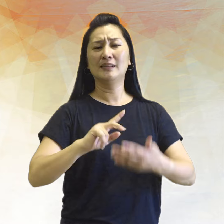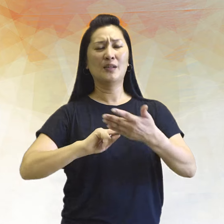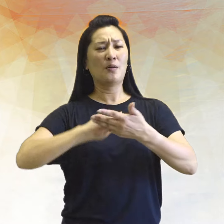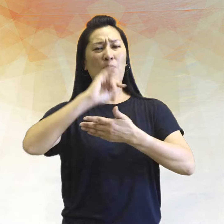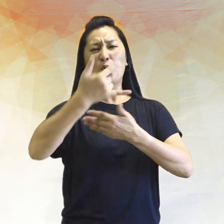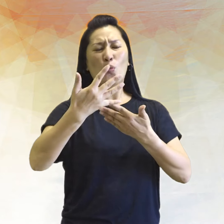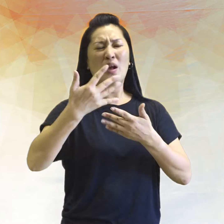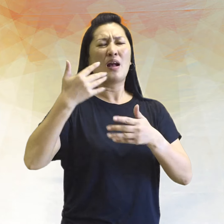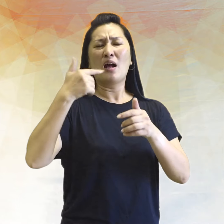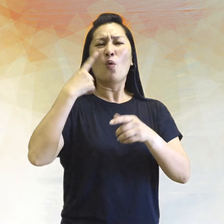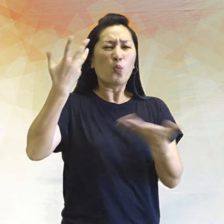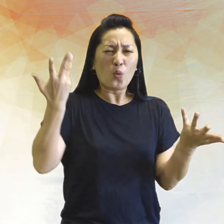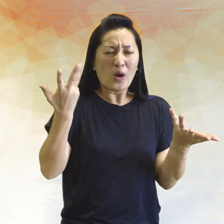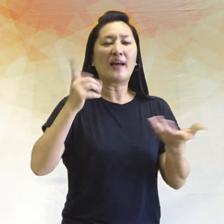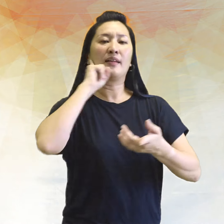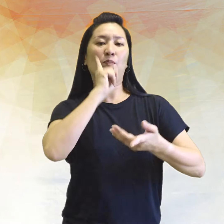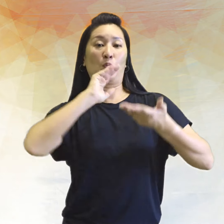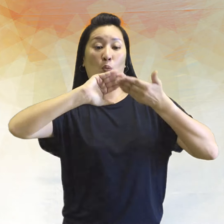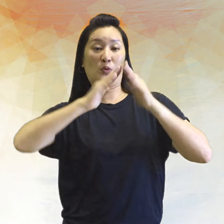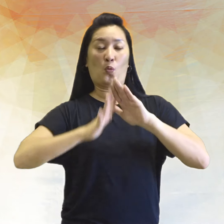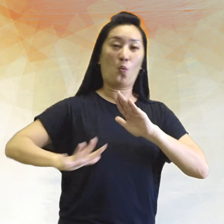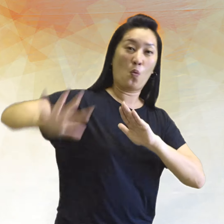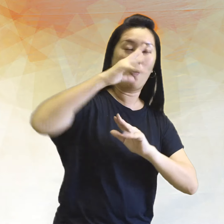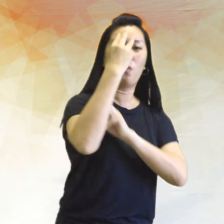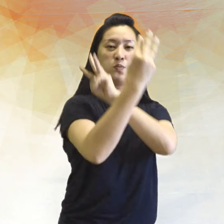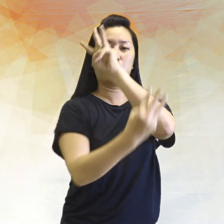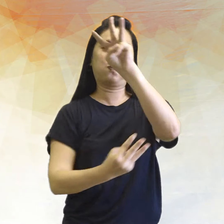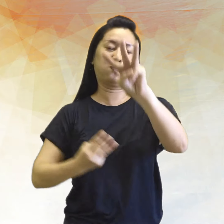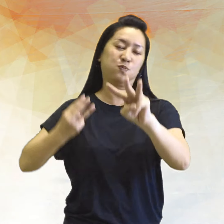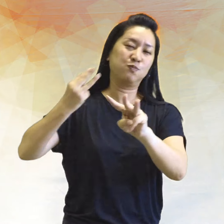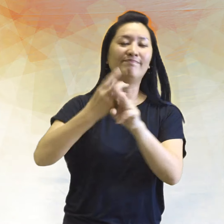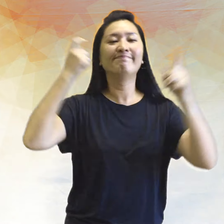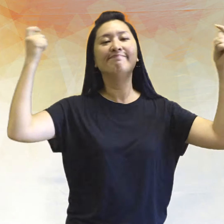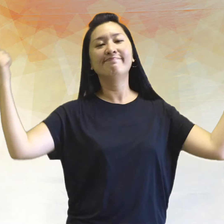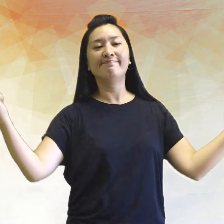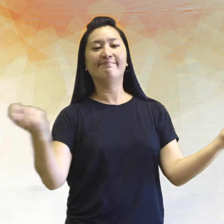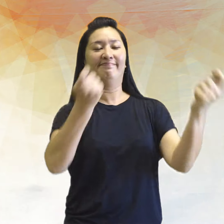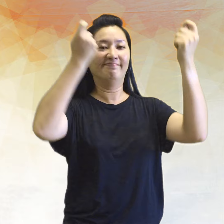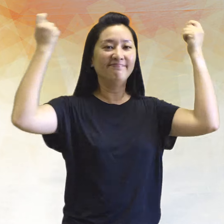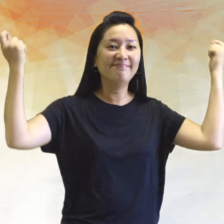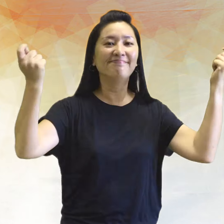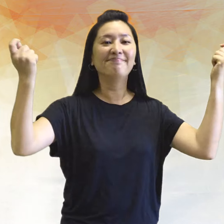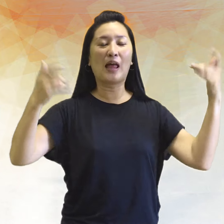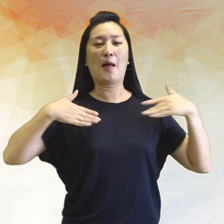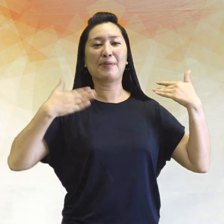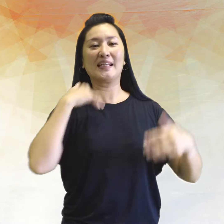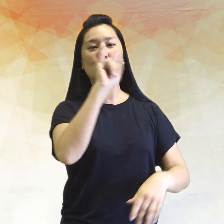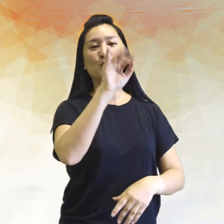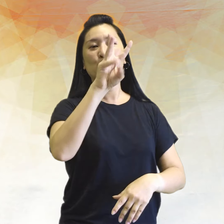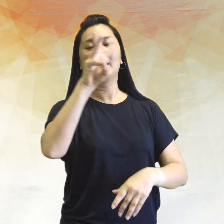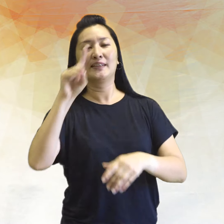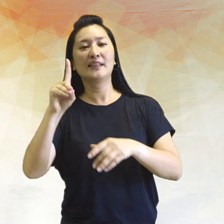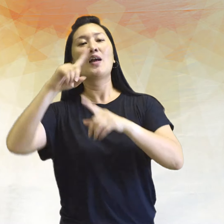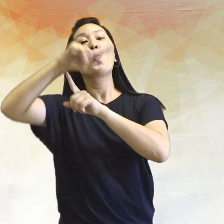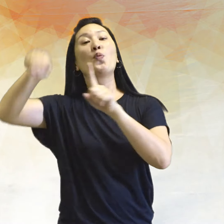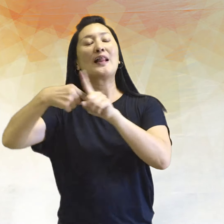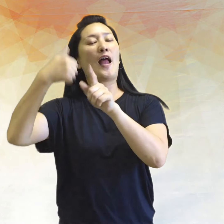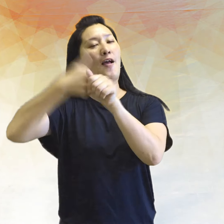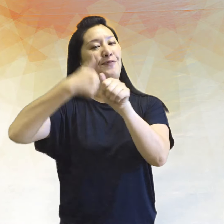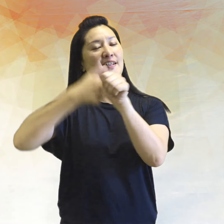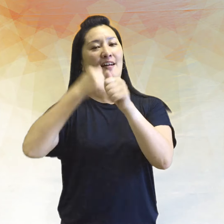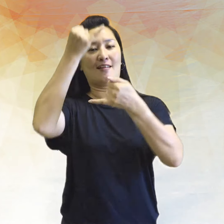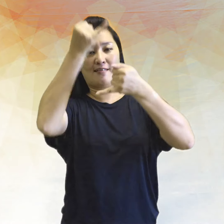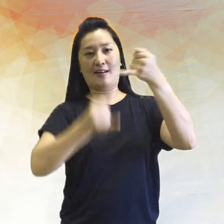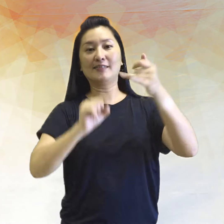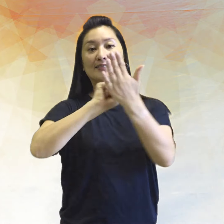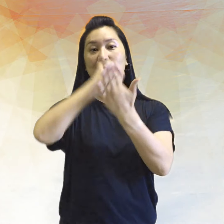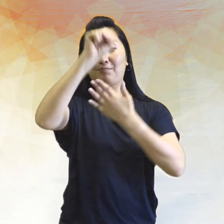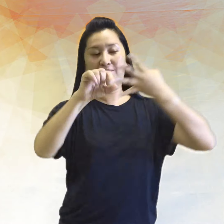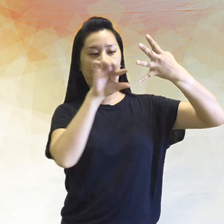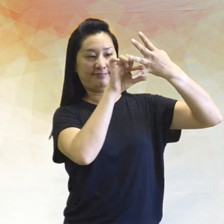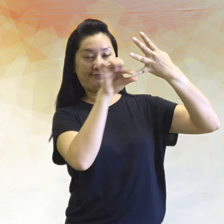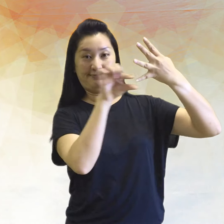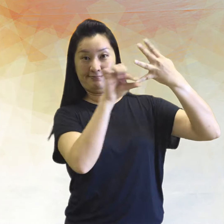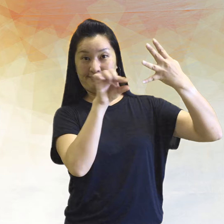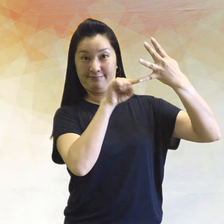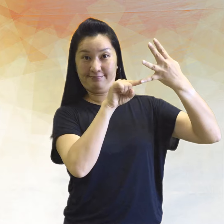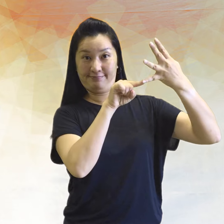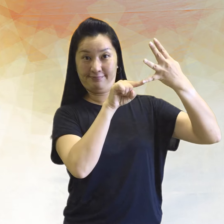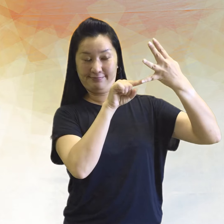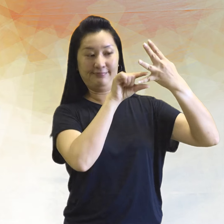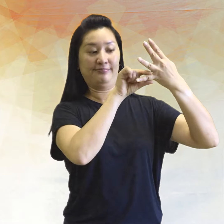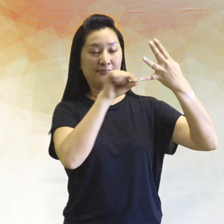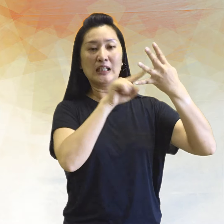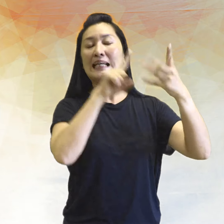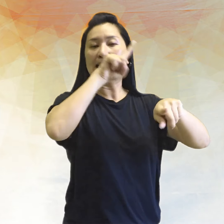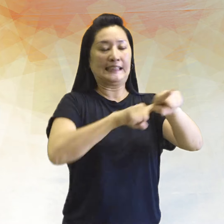It is celebrated annually by the global Deaf community on the last week of September to commemorate